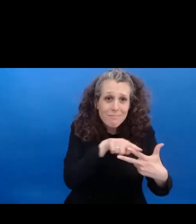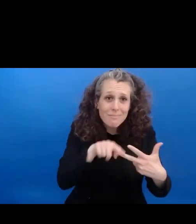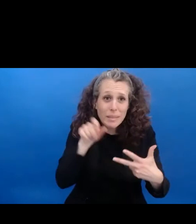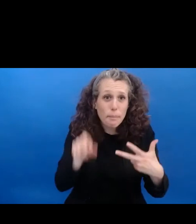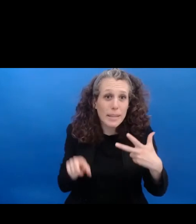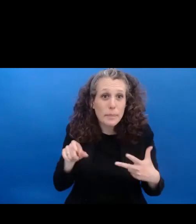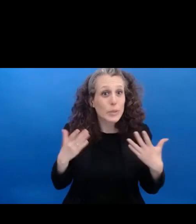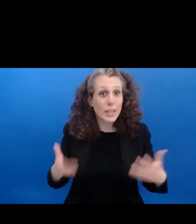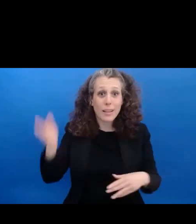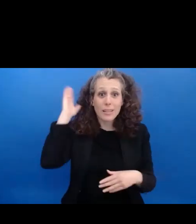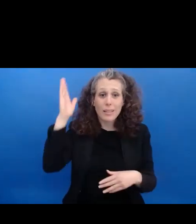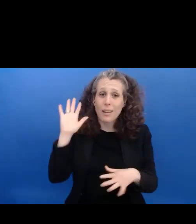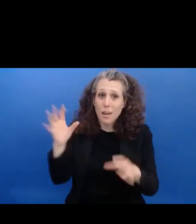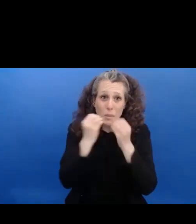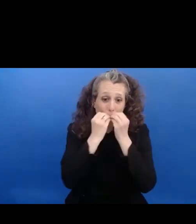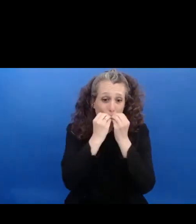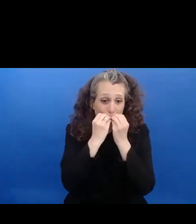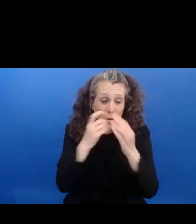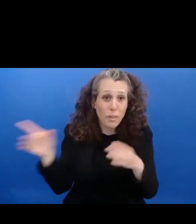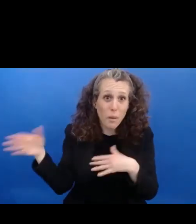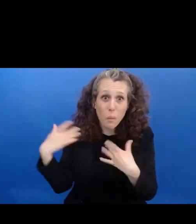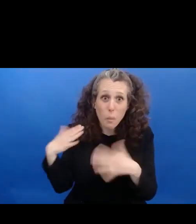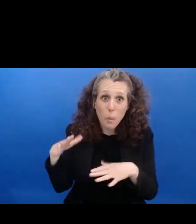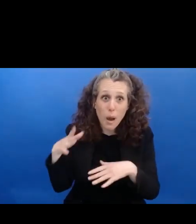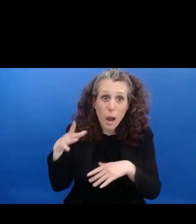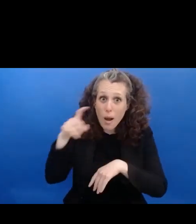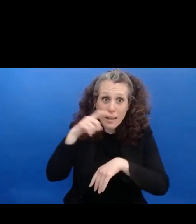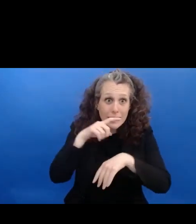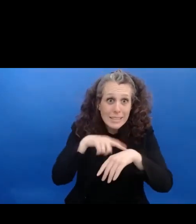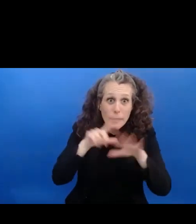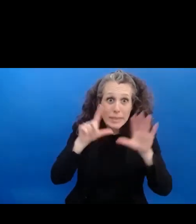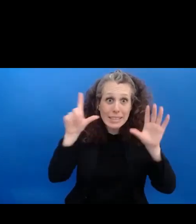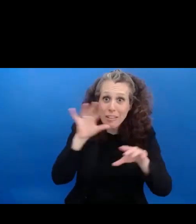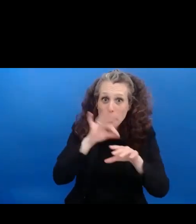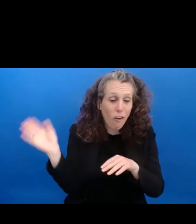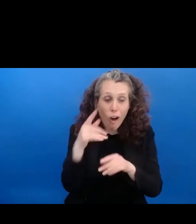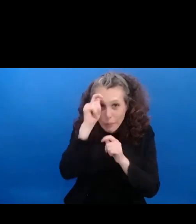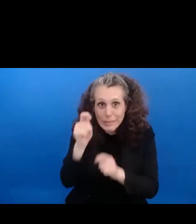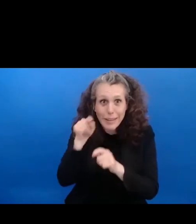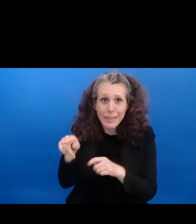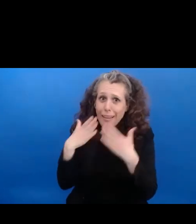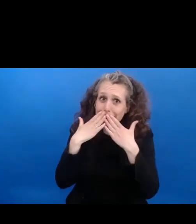they kept it to the time limit they had so thank you very much for being punctual and efficient